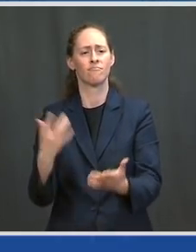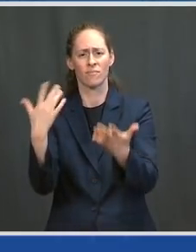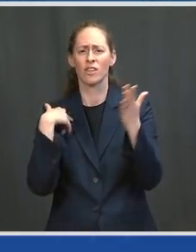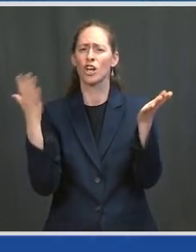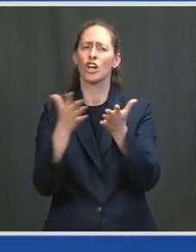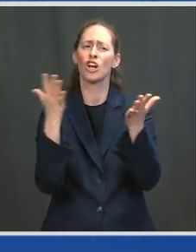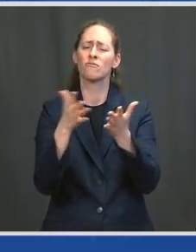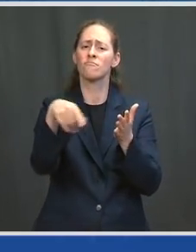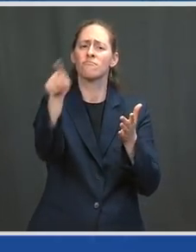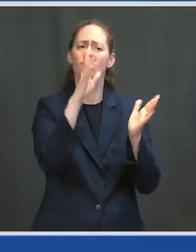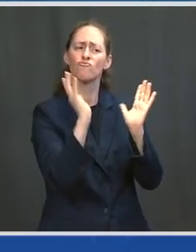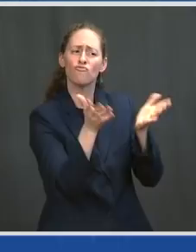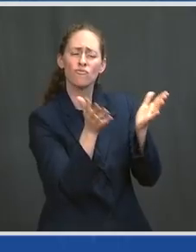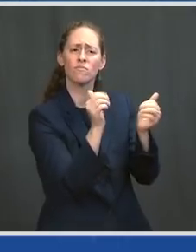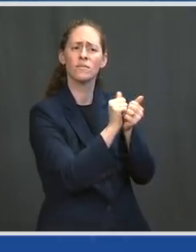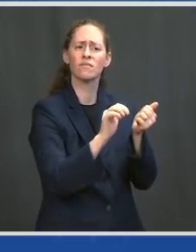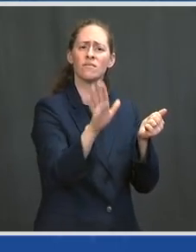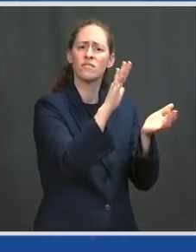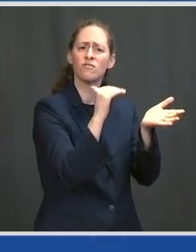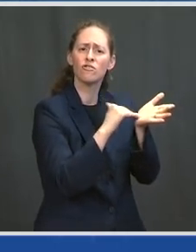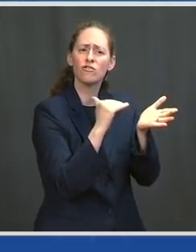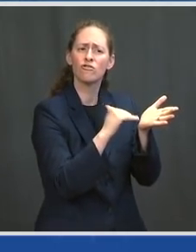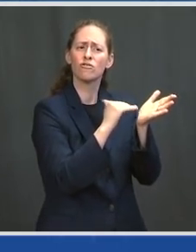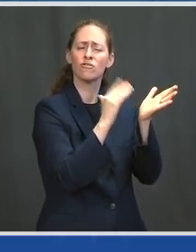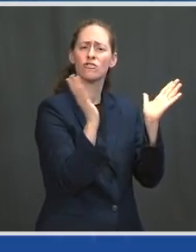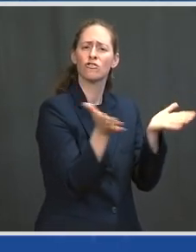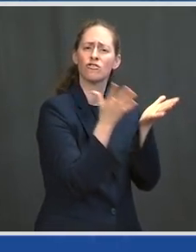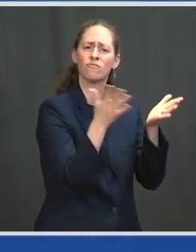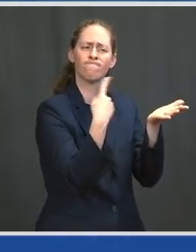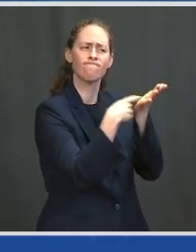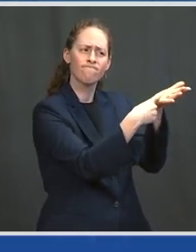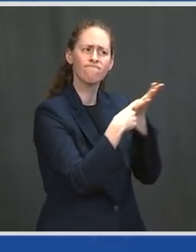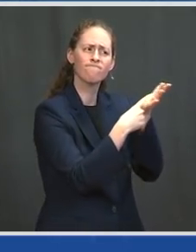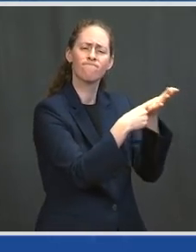Our medical and scientific experts at CDC and the National Institutes of Health